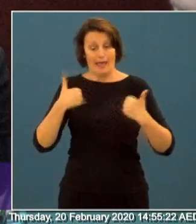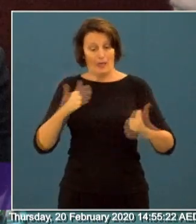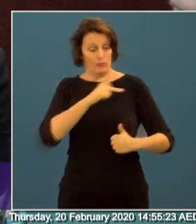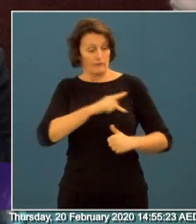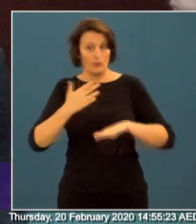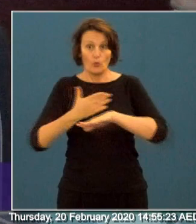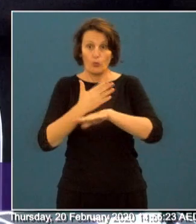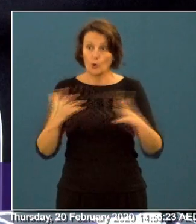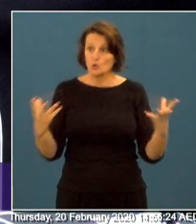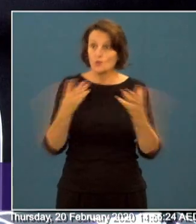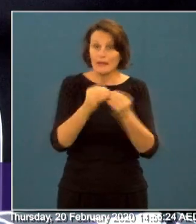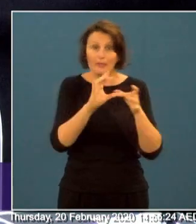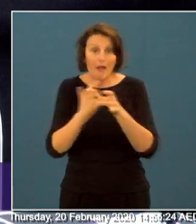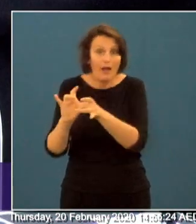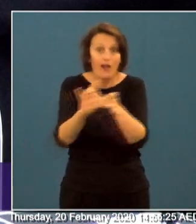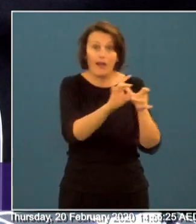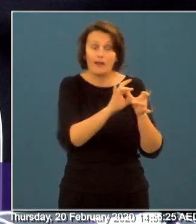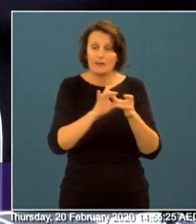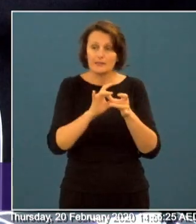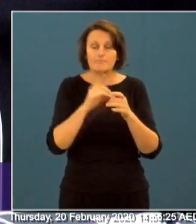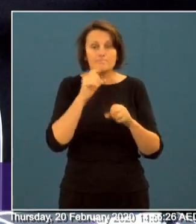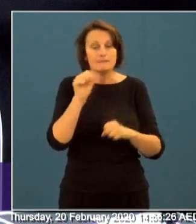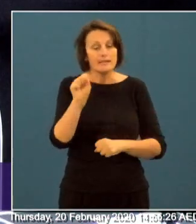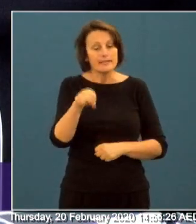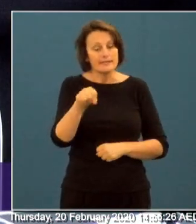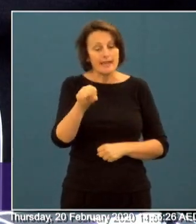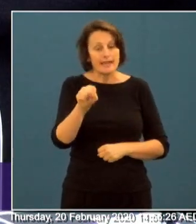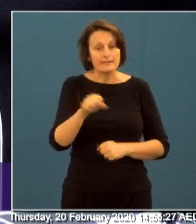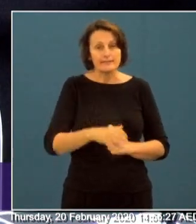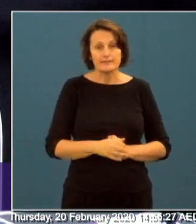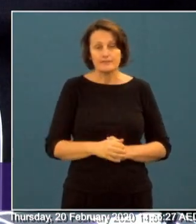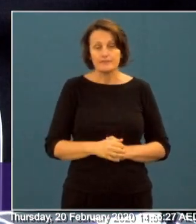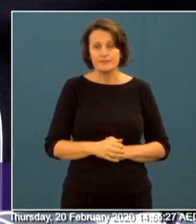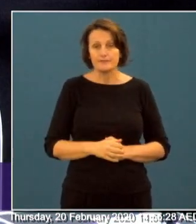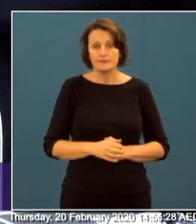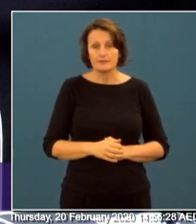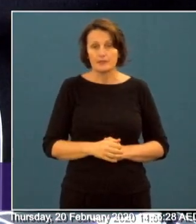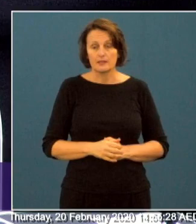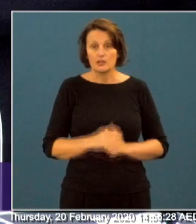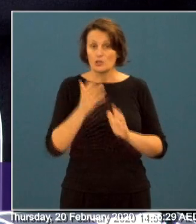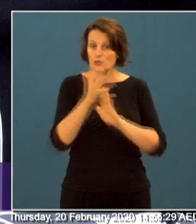That's correct. And will reflect some of the things that have been discussed through — here today and that have arisen from